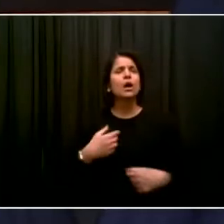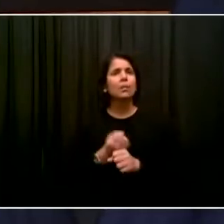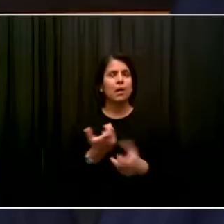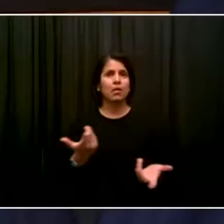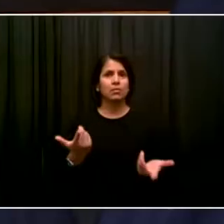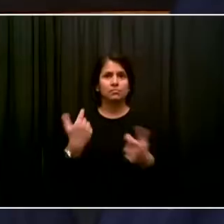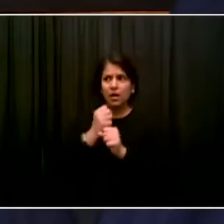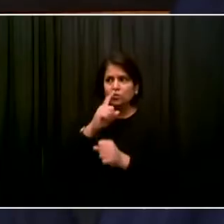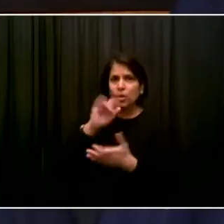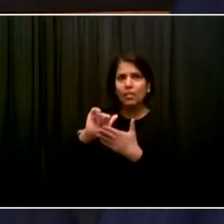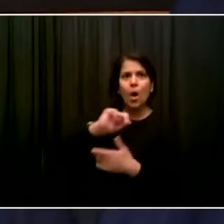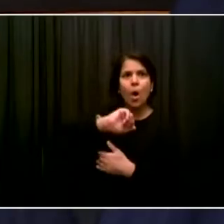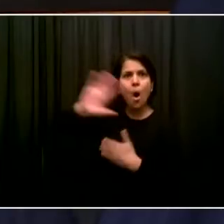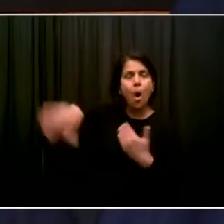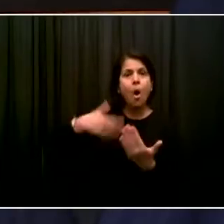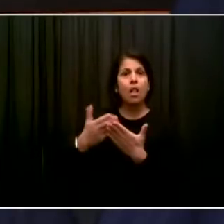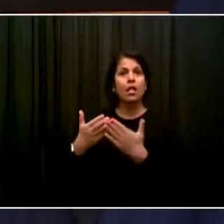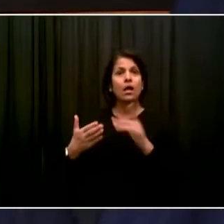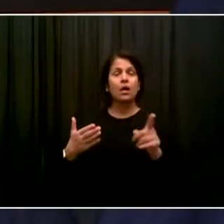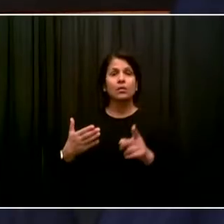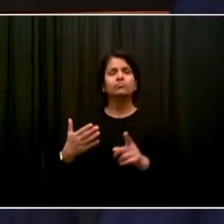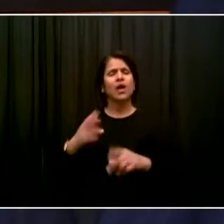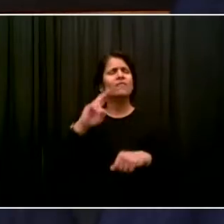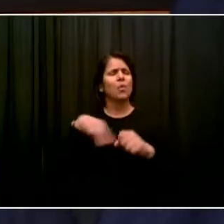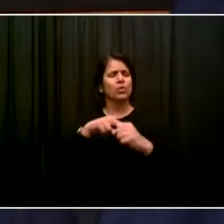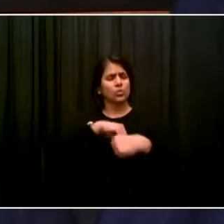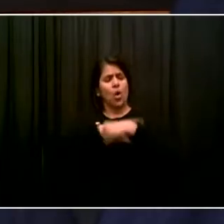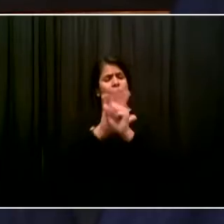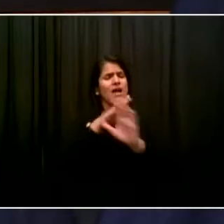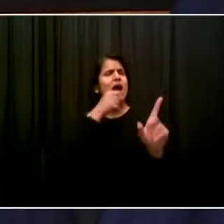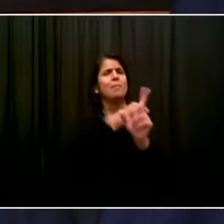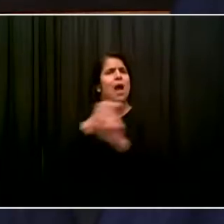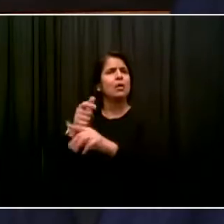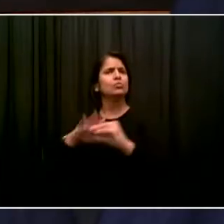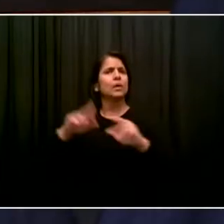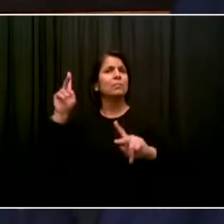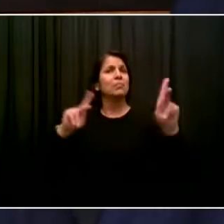OVERWHELMING PEOPLE WHO CANNOT